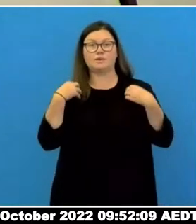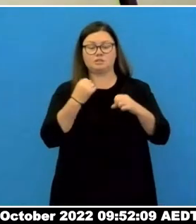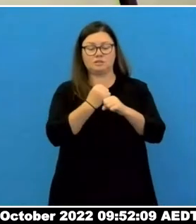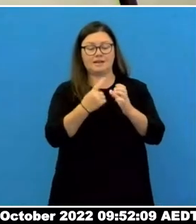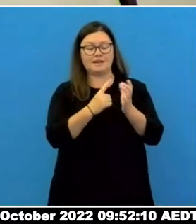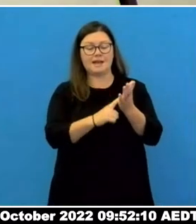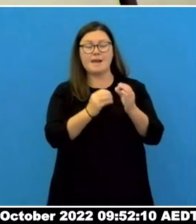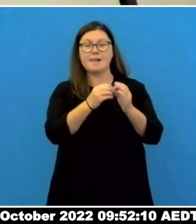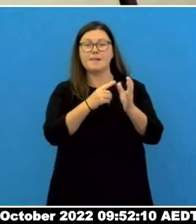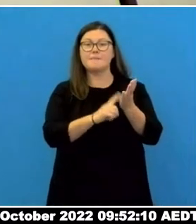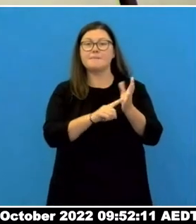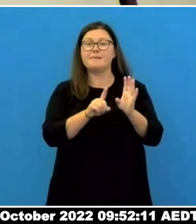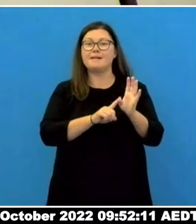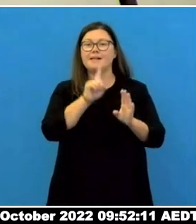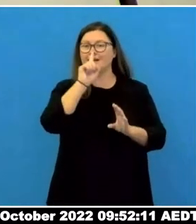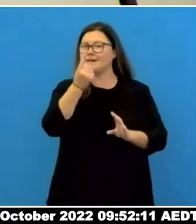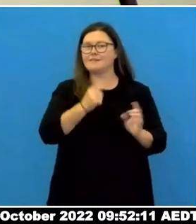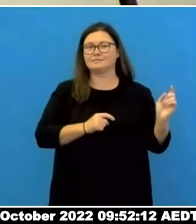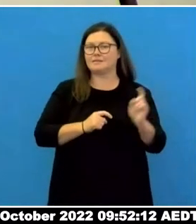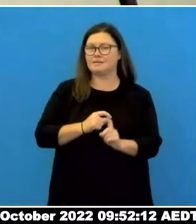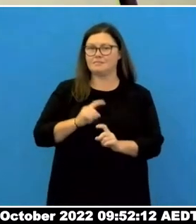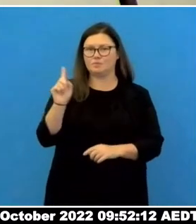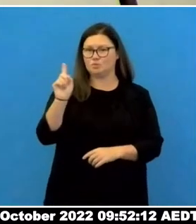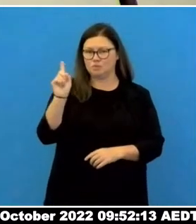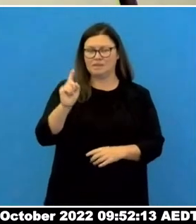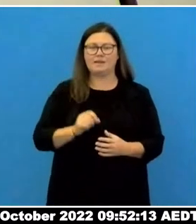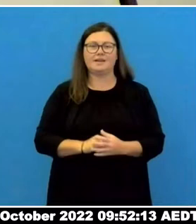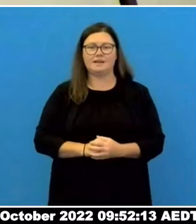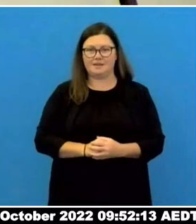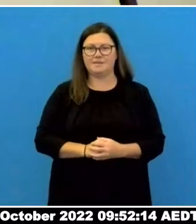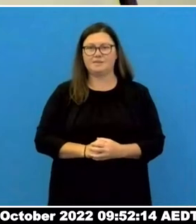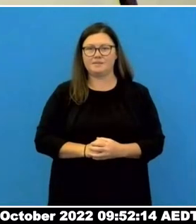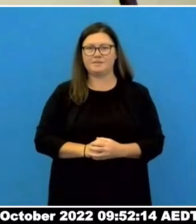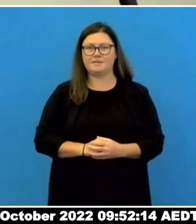She is unable to be present; however, she will of course follow the proceedings